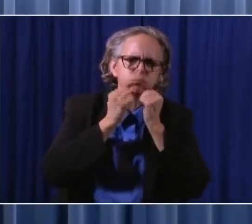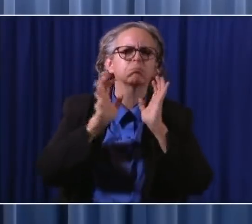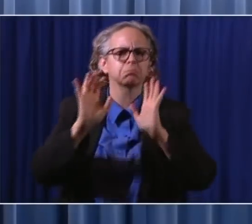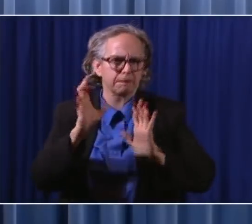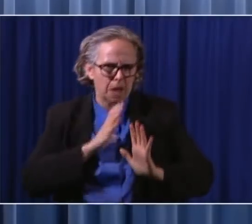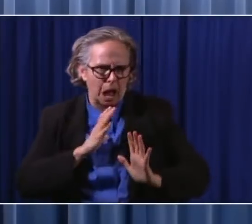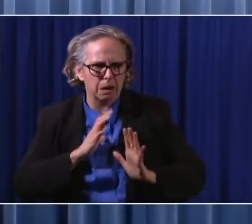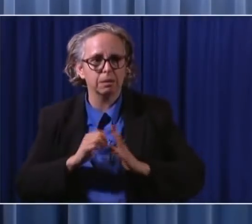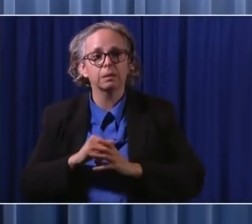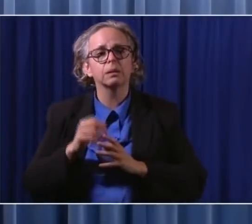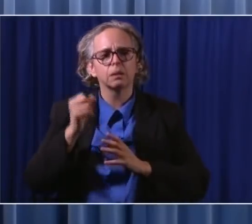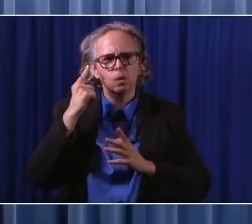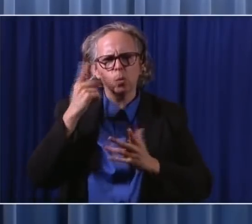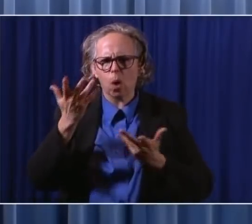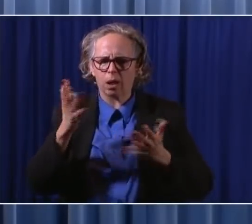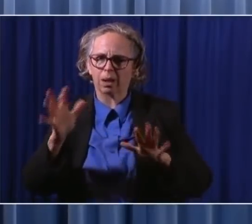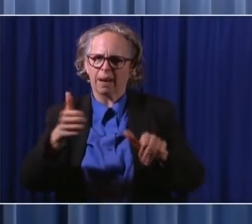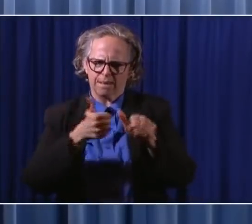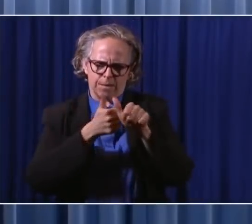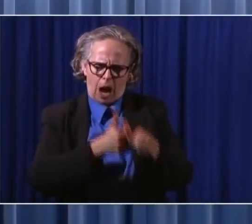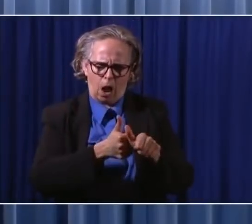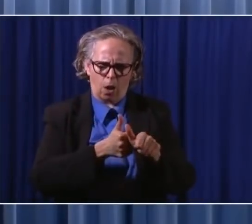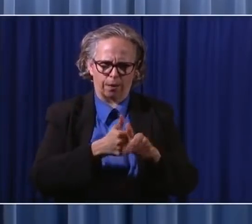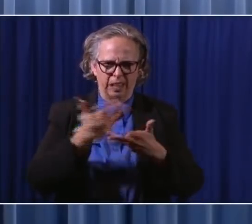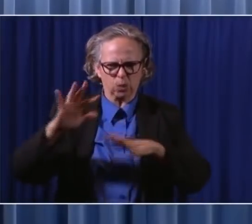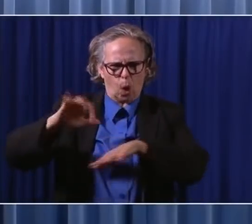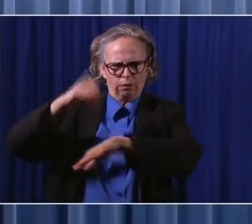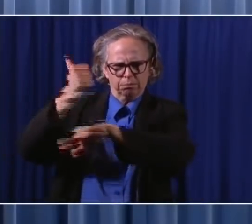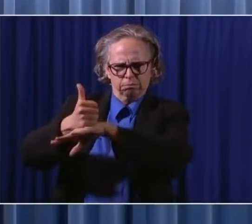HEARING IMPAIRED. ALONE IN YOUR OWN OFFICE OR